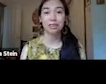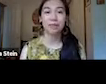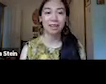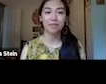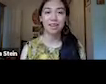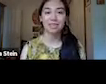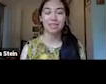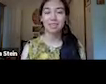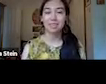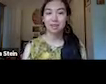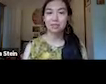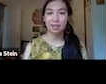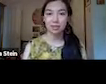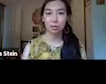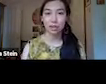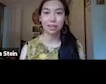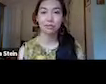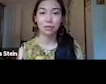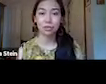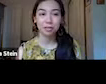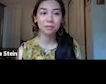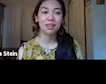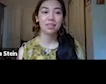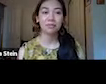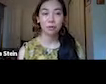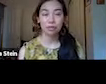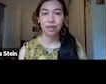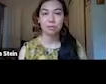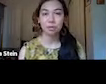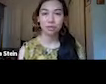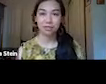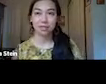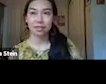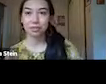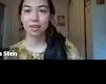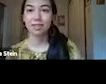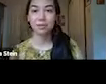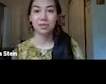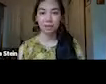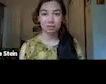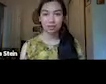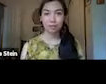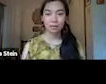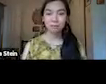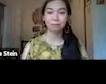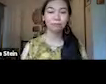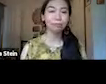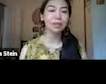exploring the main findings and themes in creating our future; the fourth and most recent National Arts Participation Survey.